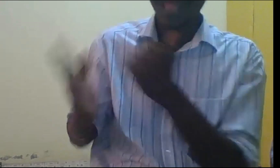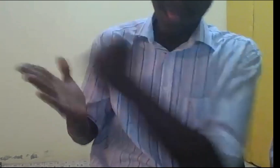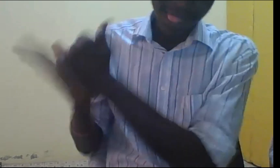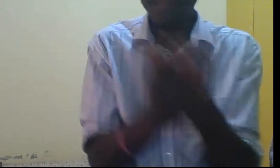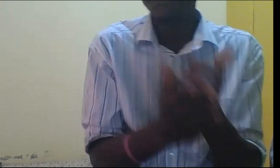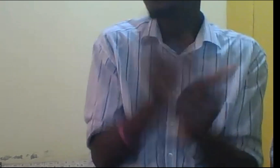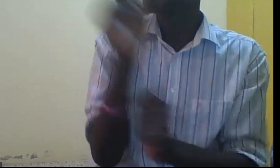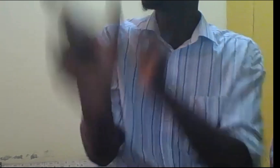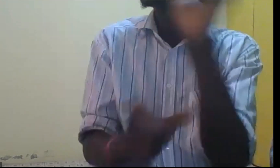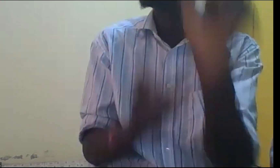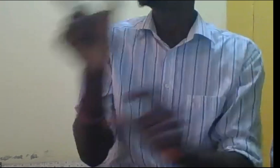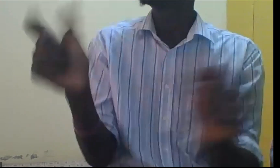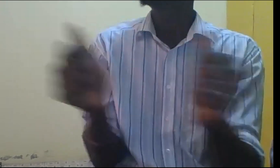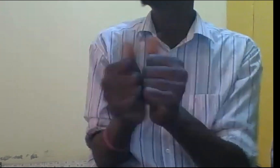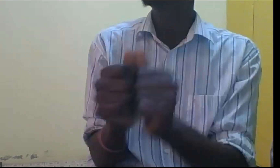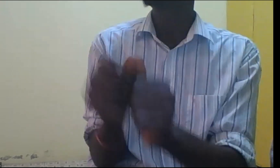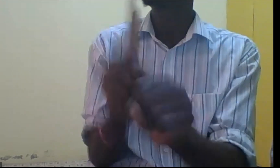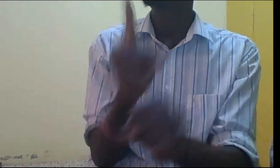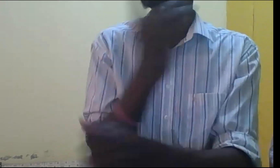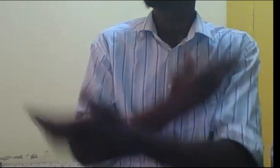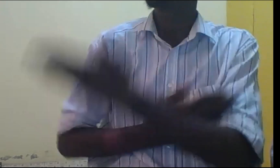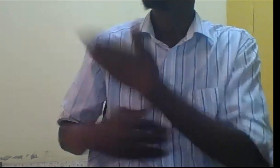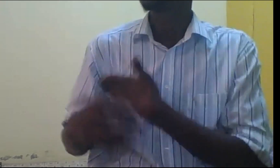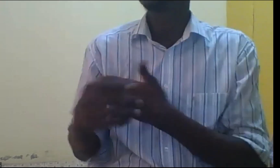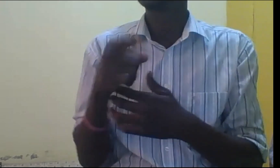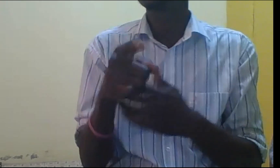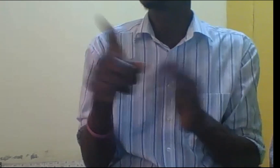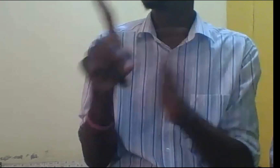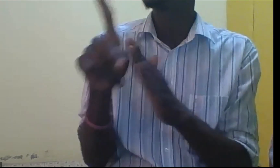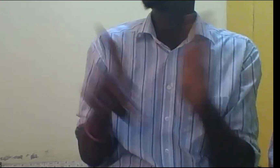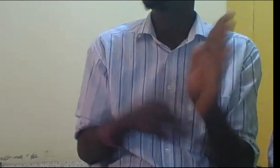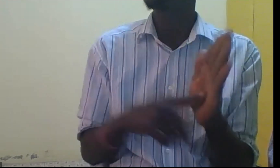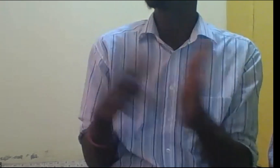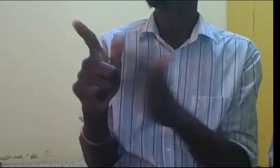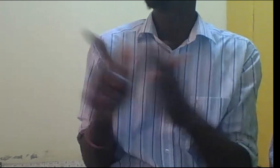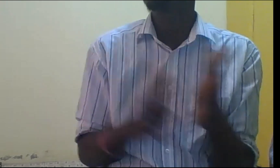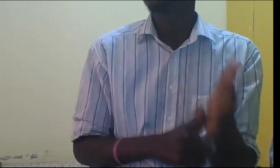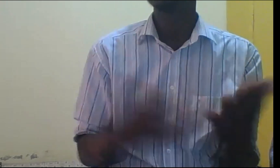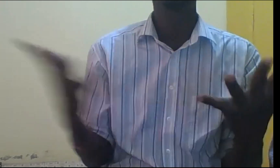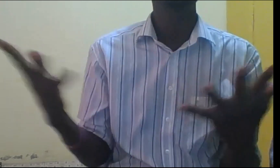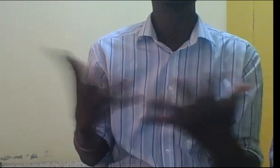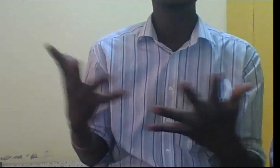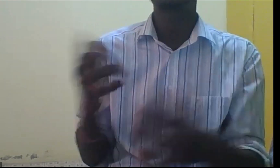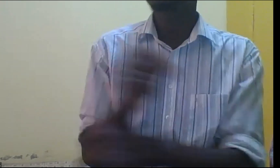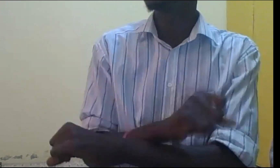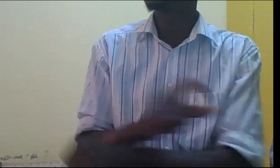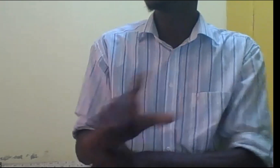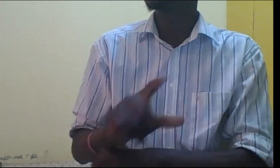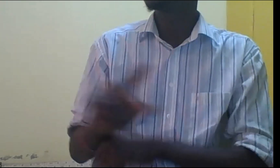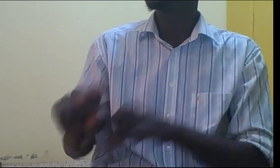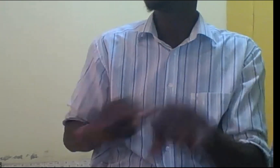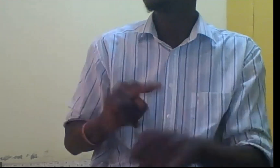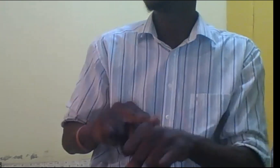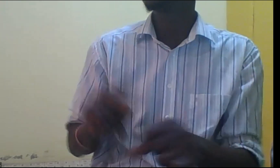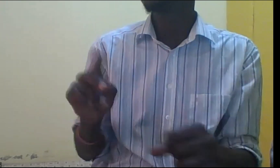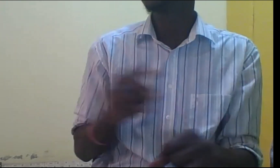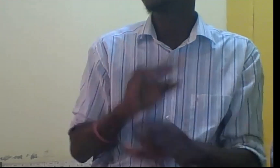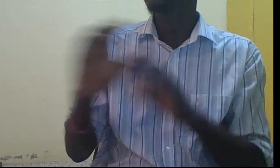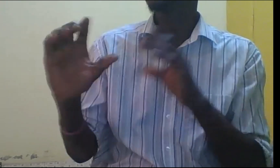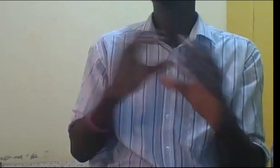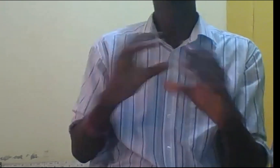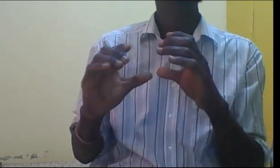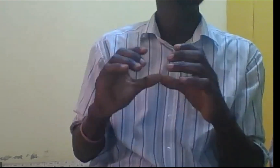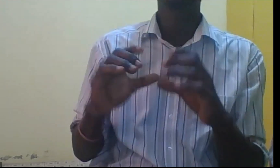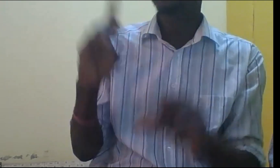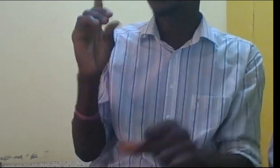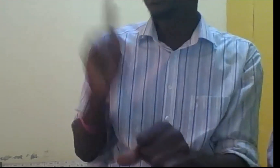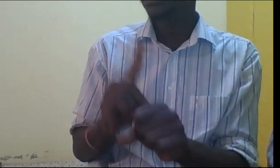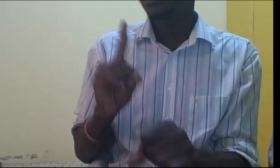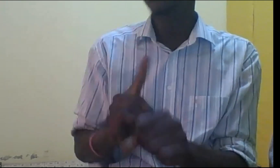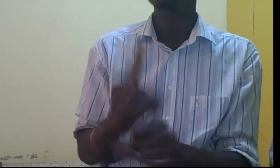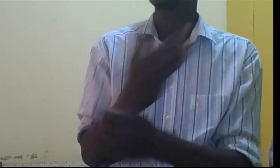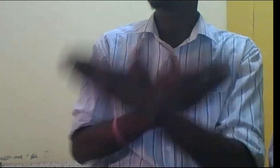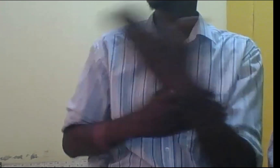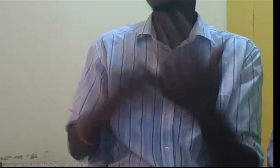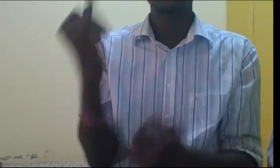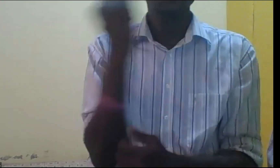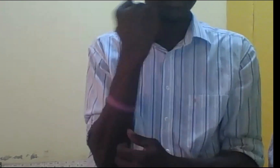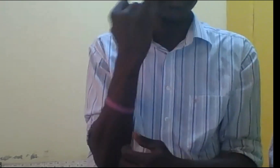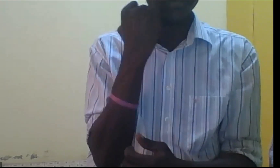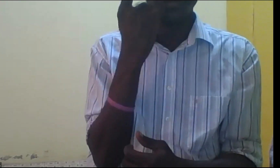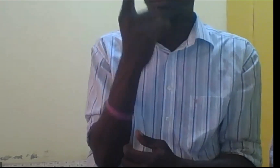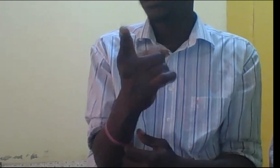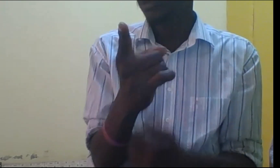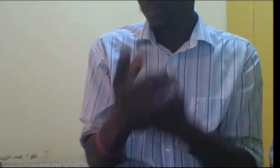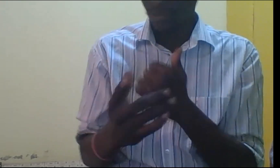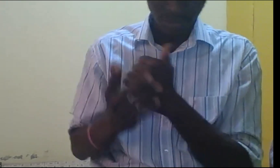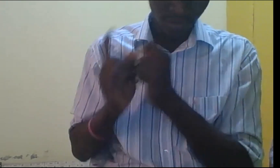So I want to finish it. Finding very, very, very hard. These policies really work a lot. One of the things is certainly on the national security as done.